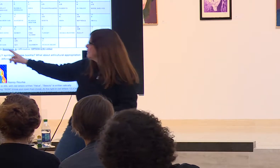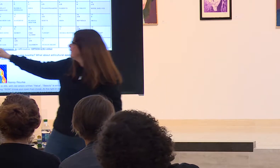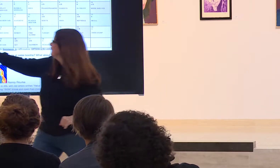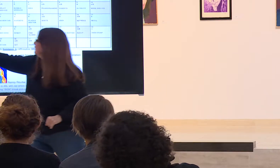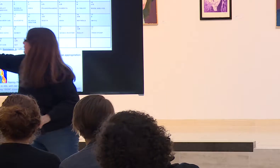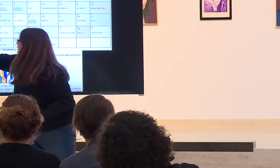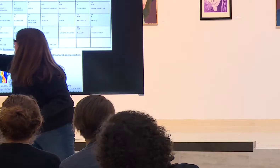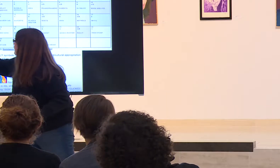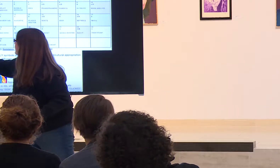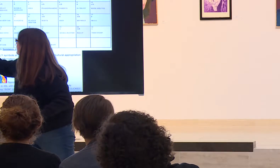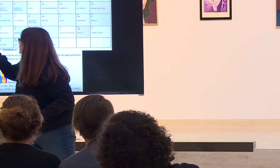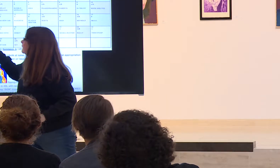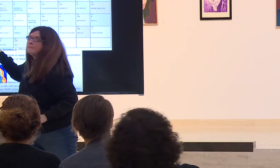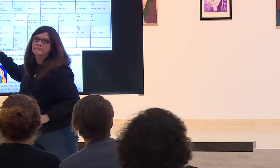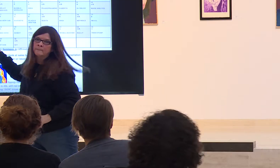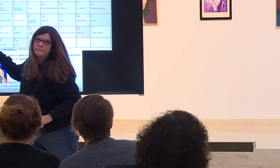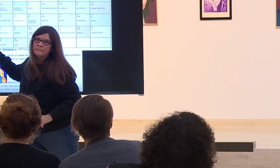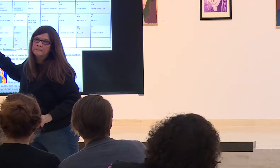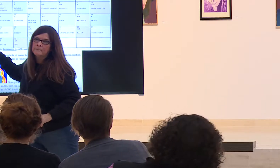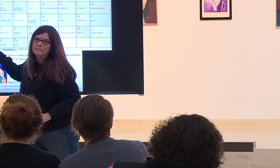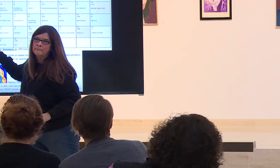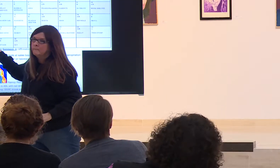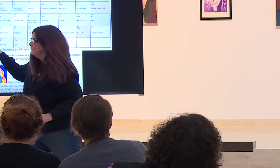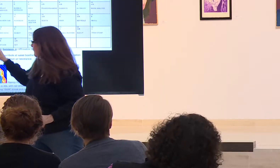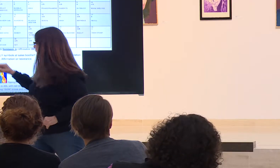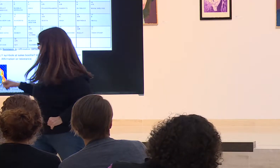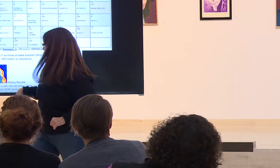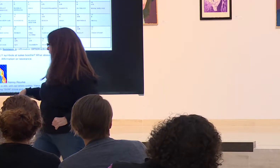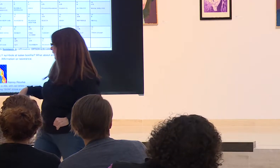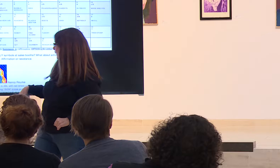and under this motif, I have different pieces